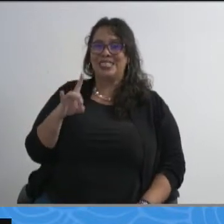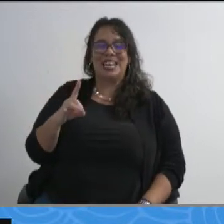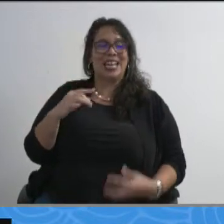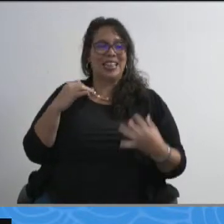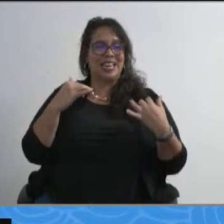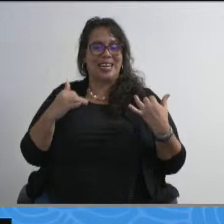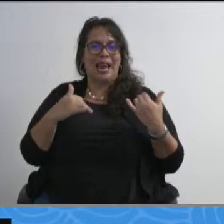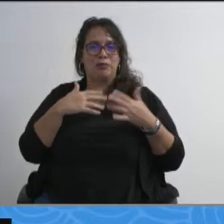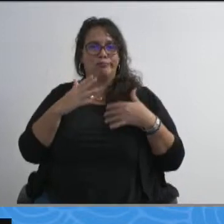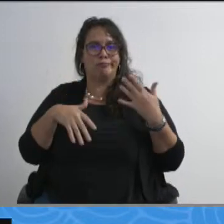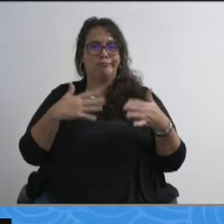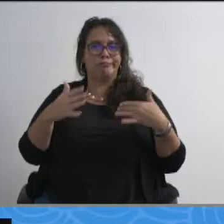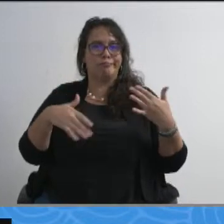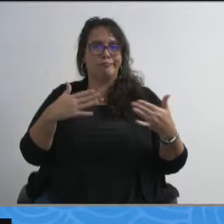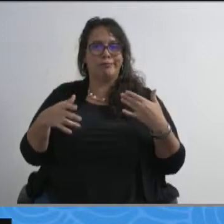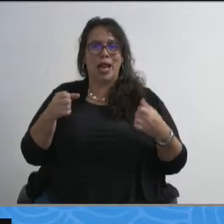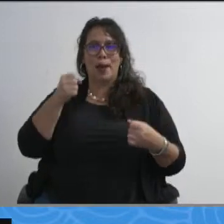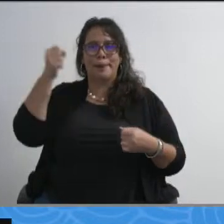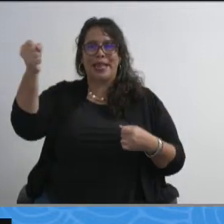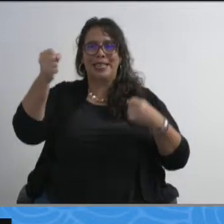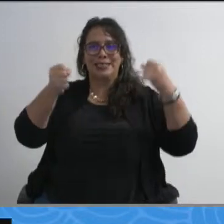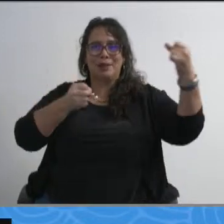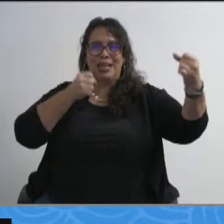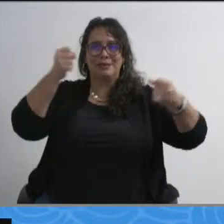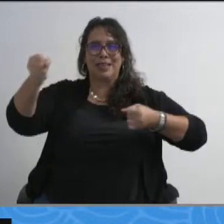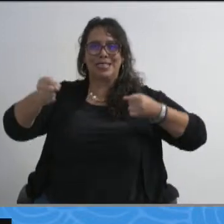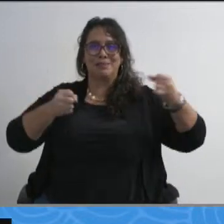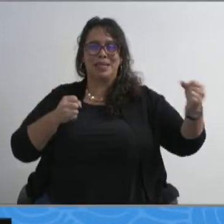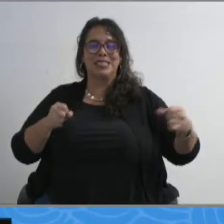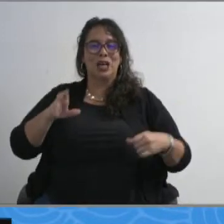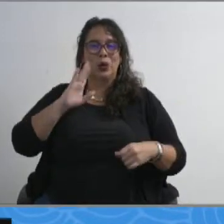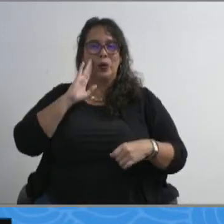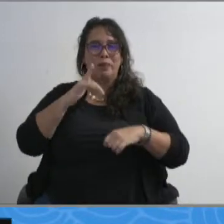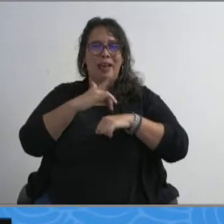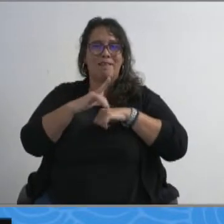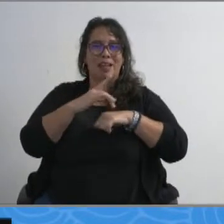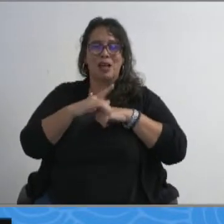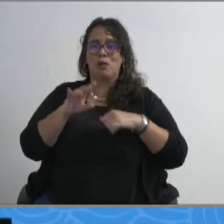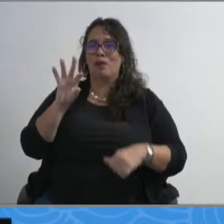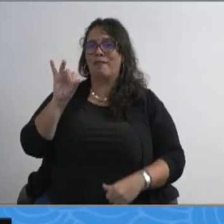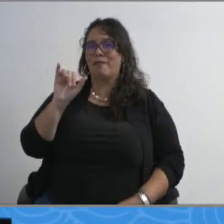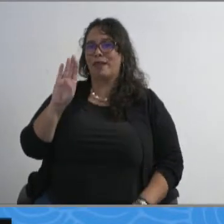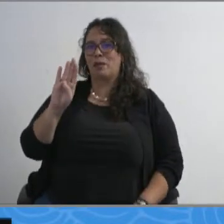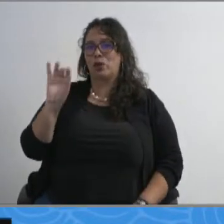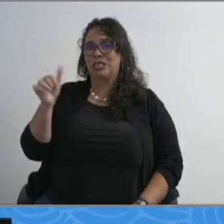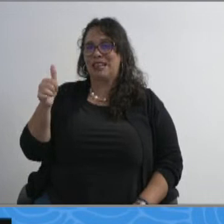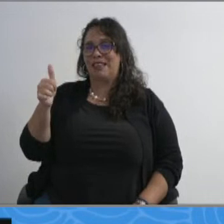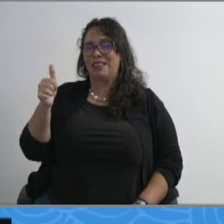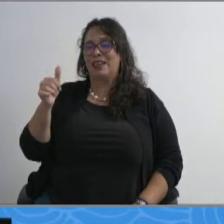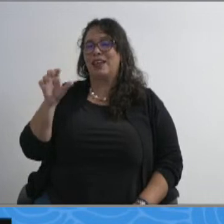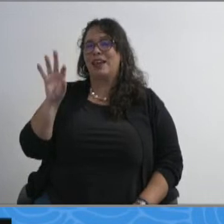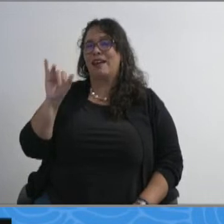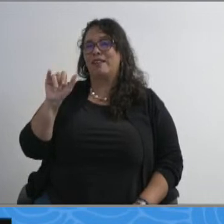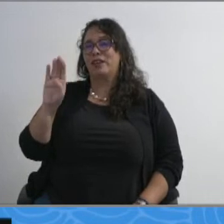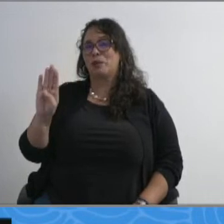and placing all of those students, and placements will be available for high schoolers on February 10th. And then on February 10th through the 24th,